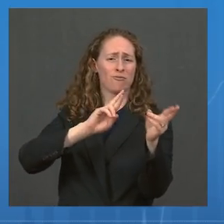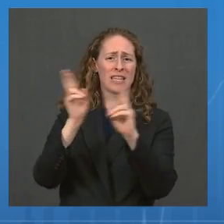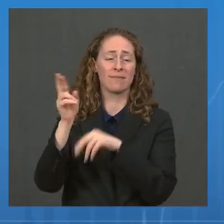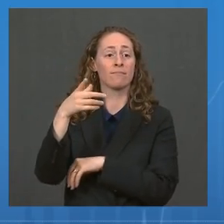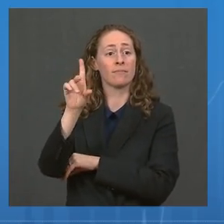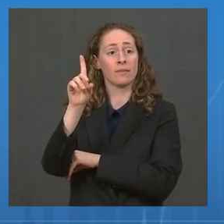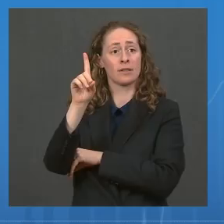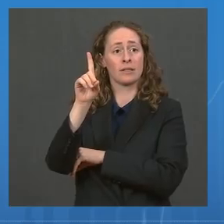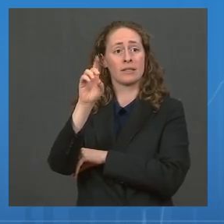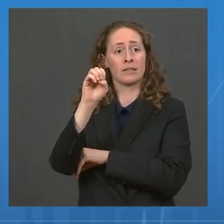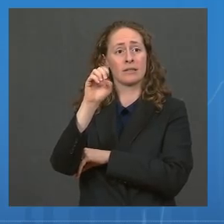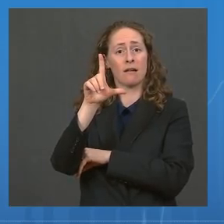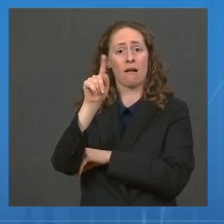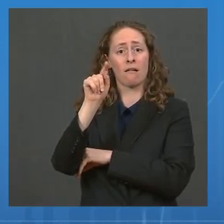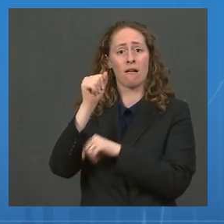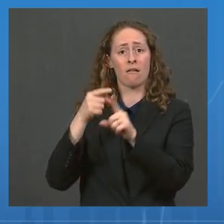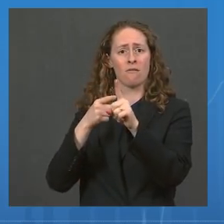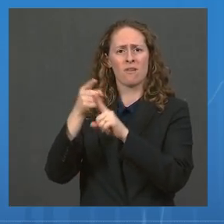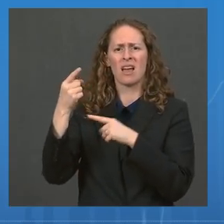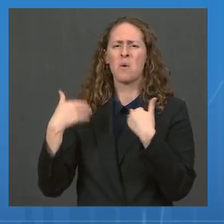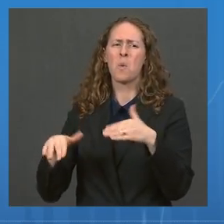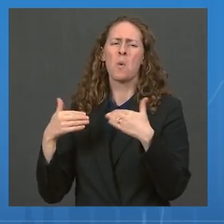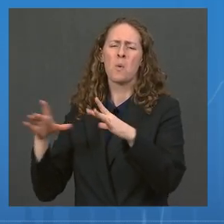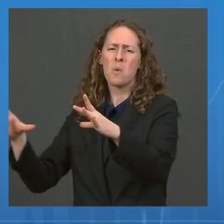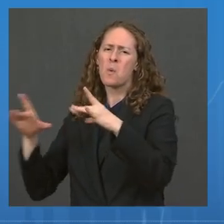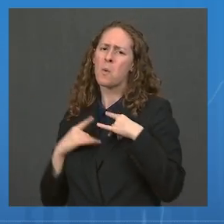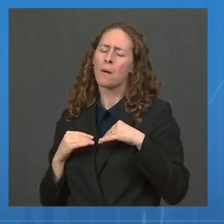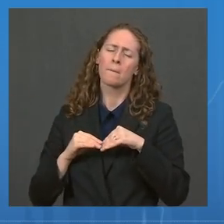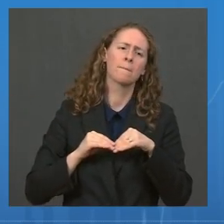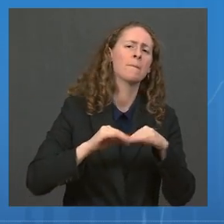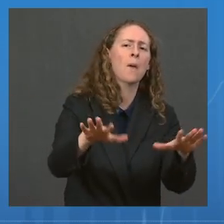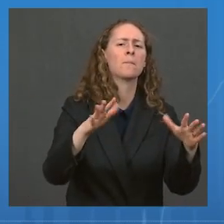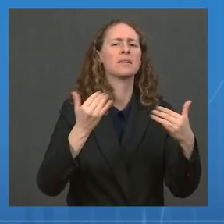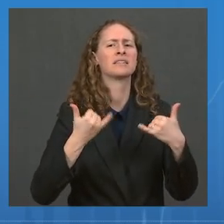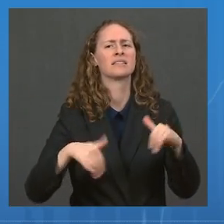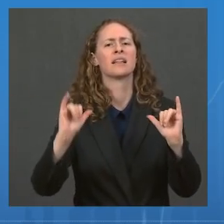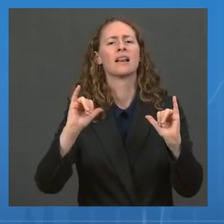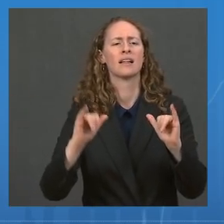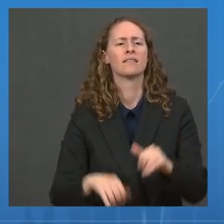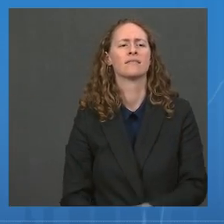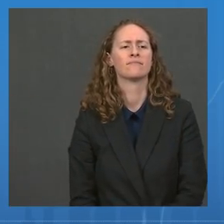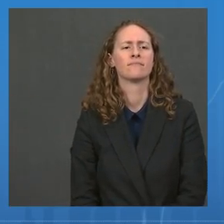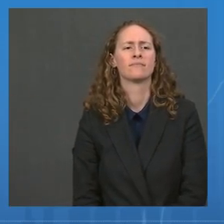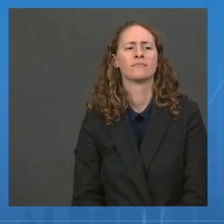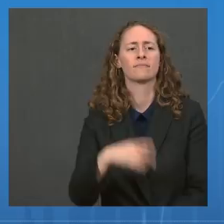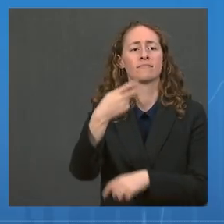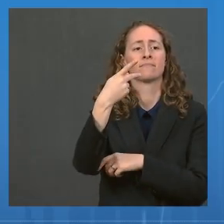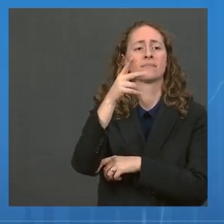and many face increased risk. The interim guidance is for Pfizer booster vaccines for COVID-19.